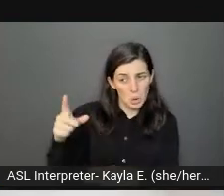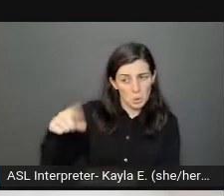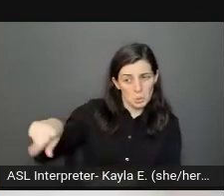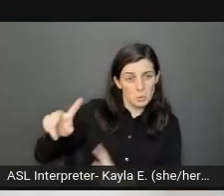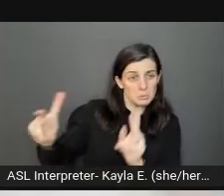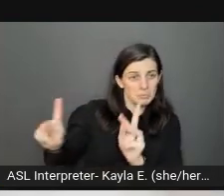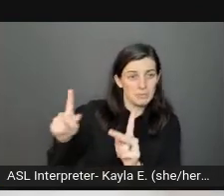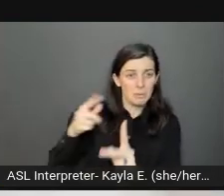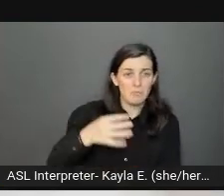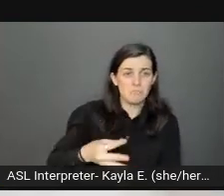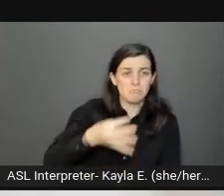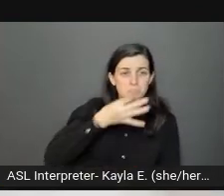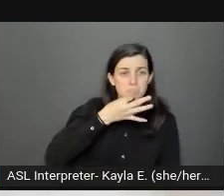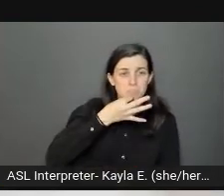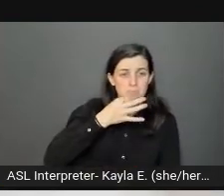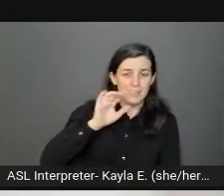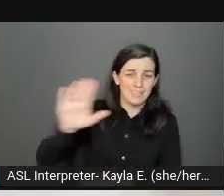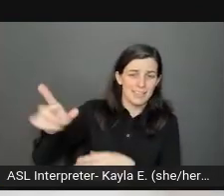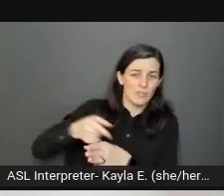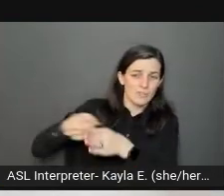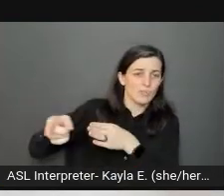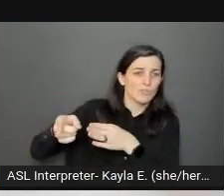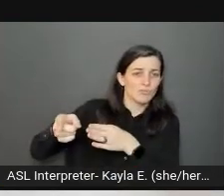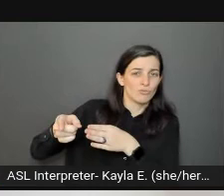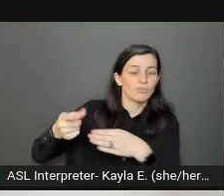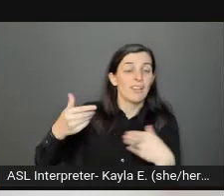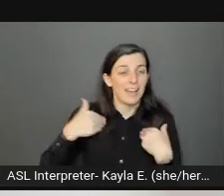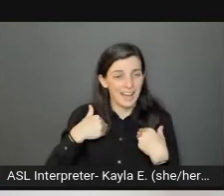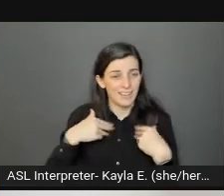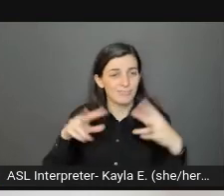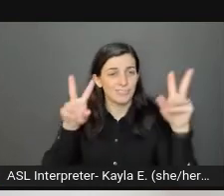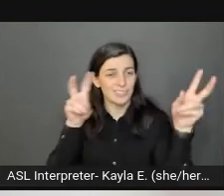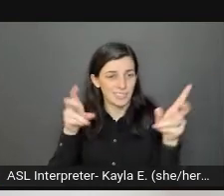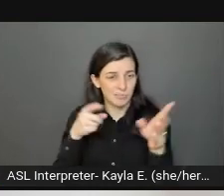My team, we have subject-matter experts, and I see the complexity